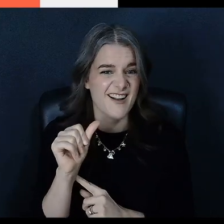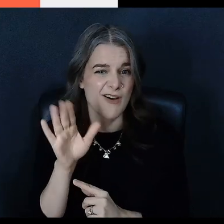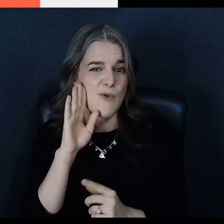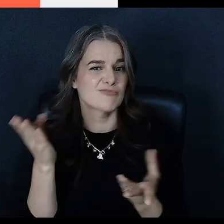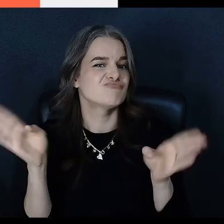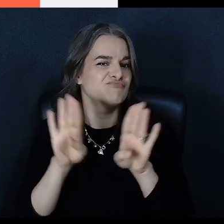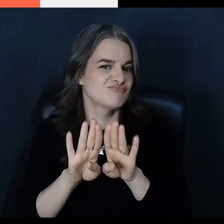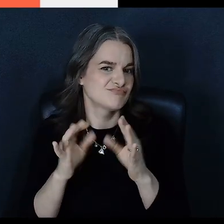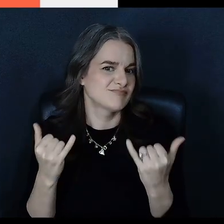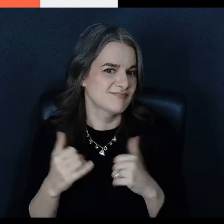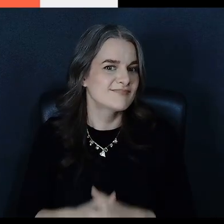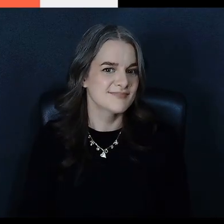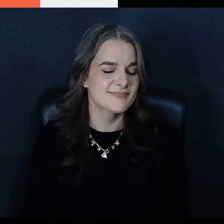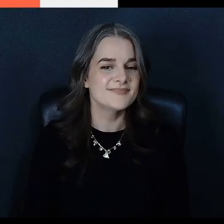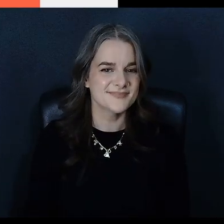So thanks, every--